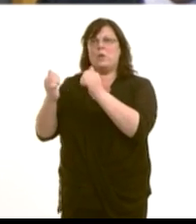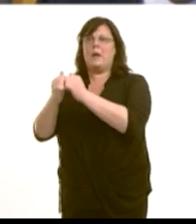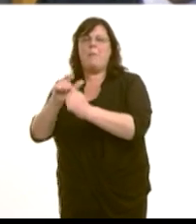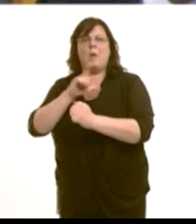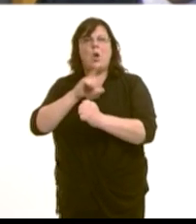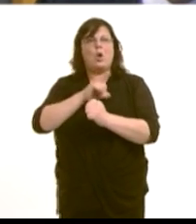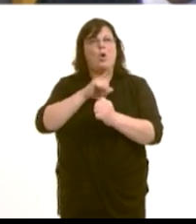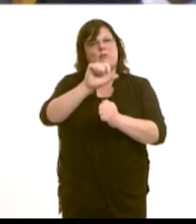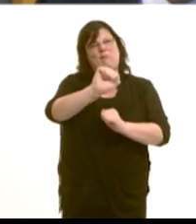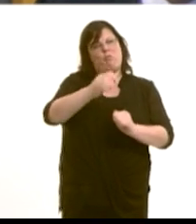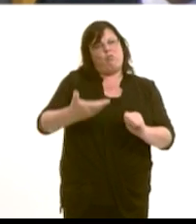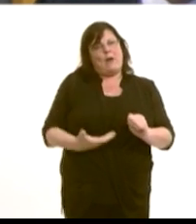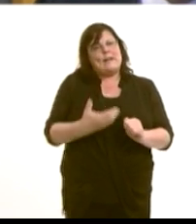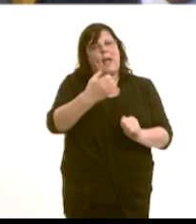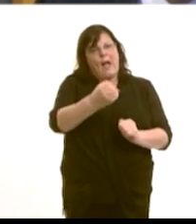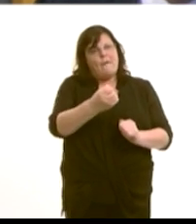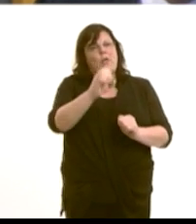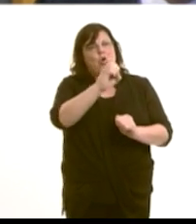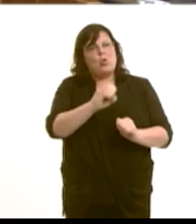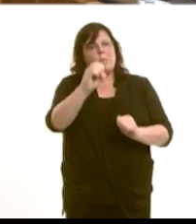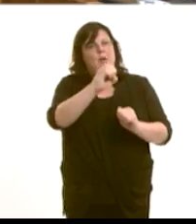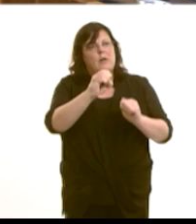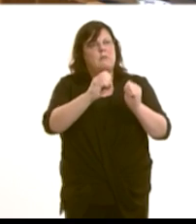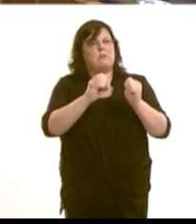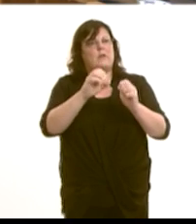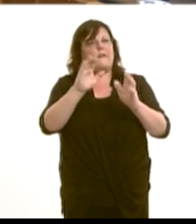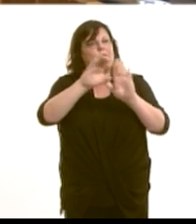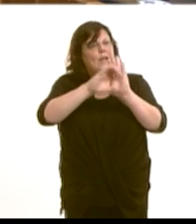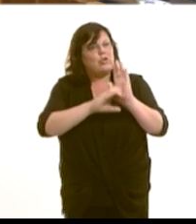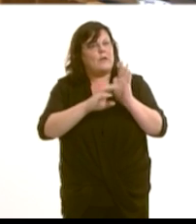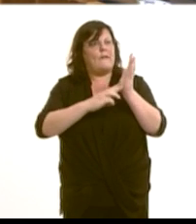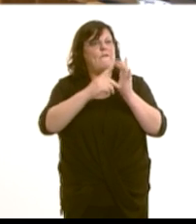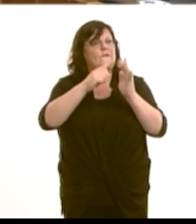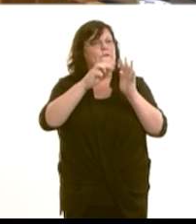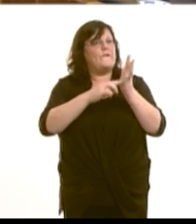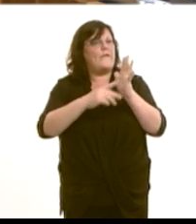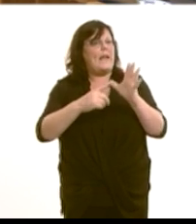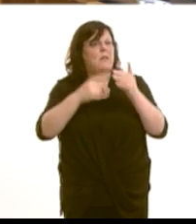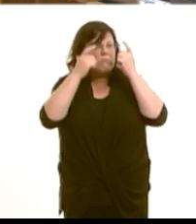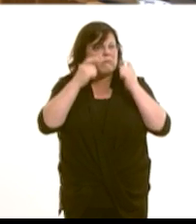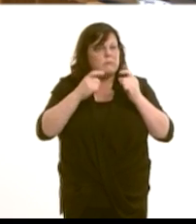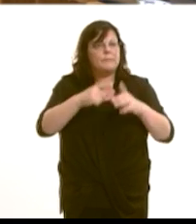Can the First Minister confirm to me that that is the case? Carwyn Jones: Well, I can only quote what the Foreign Secretary has said and, indeed,